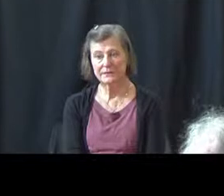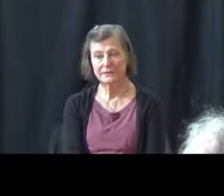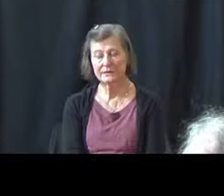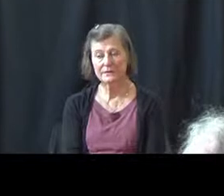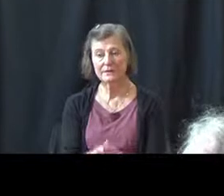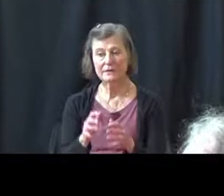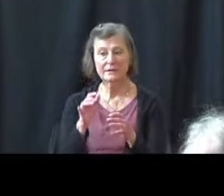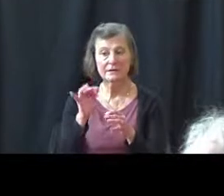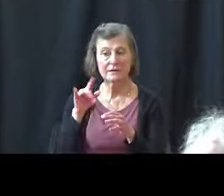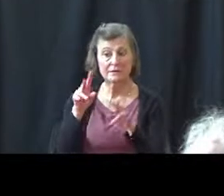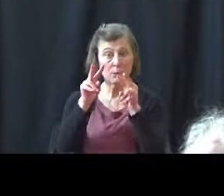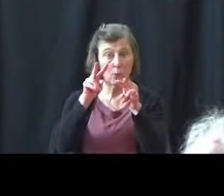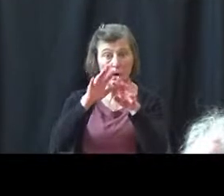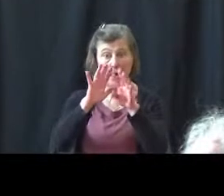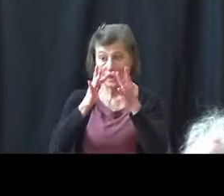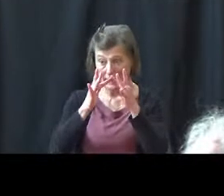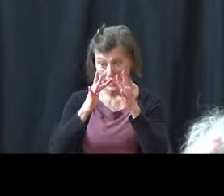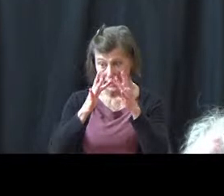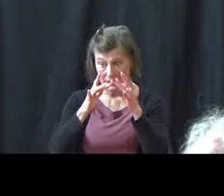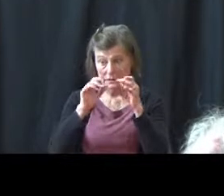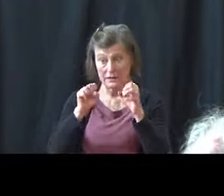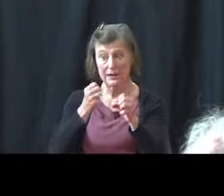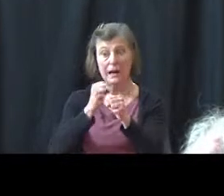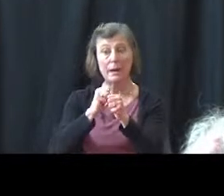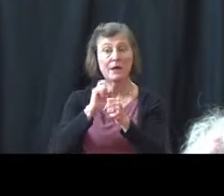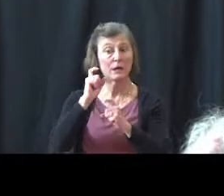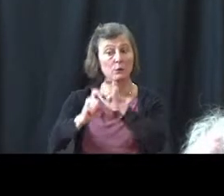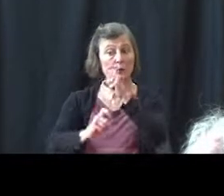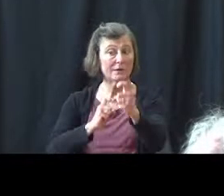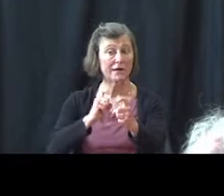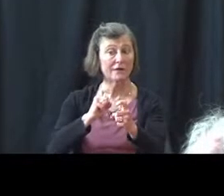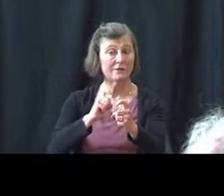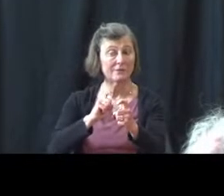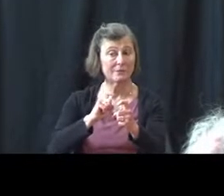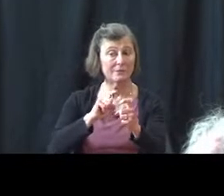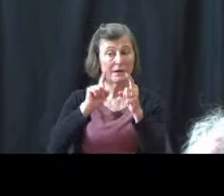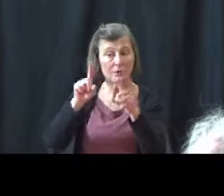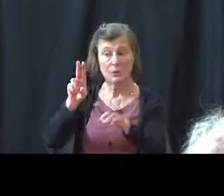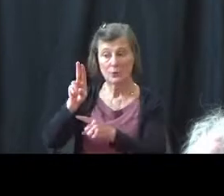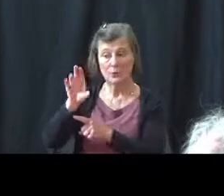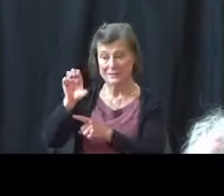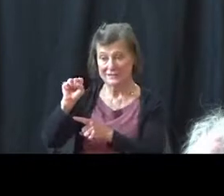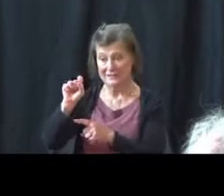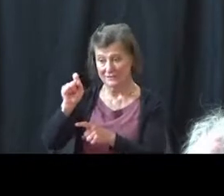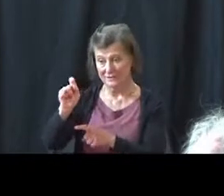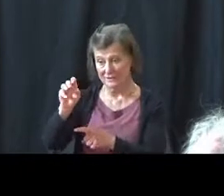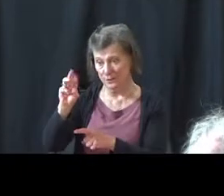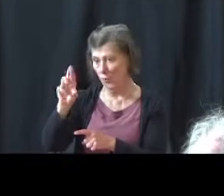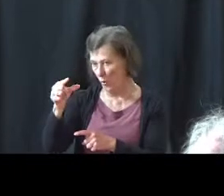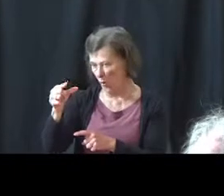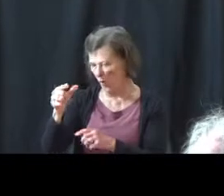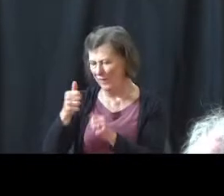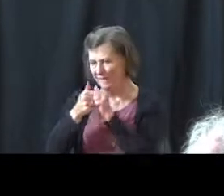If you're watching online, you can make your donations by going to uucs.org and following the prompts.